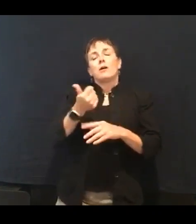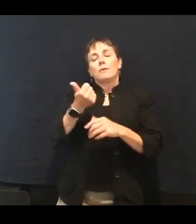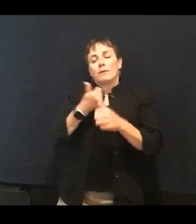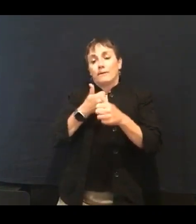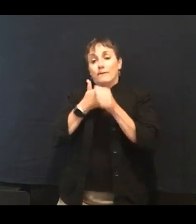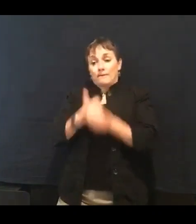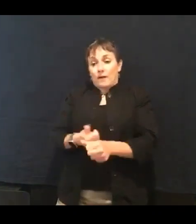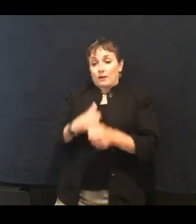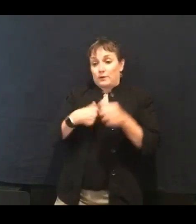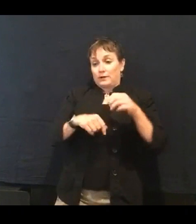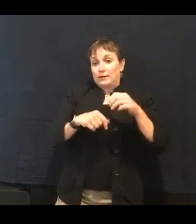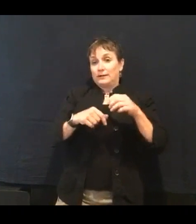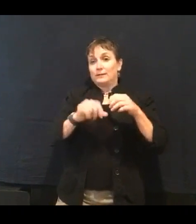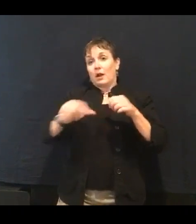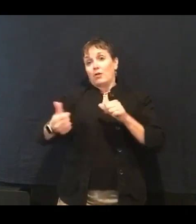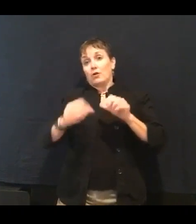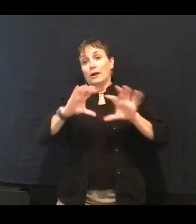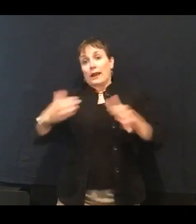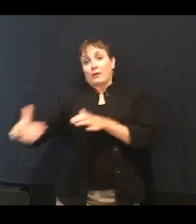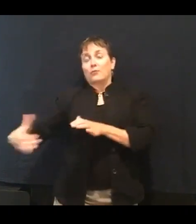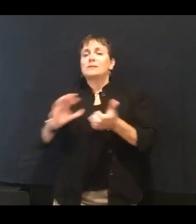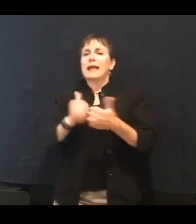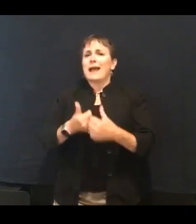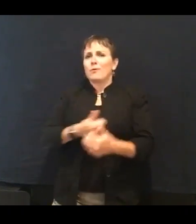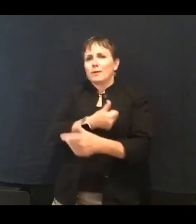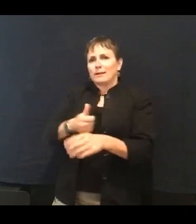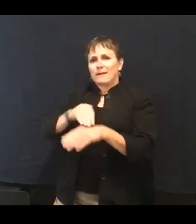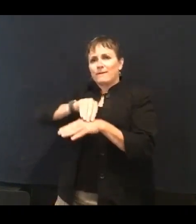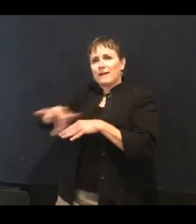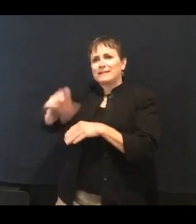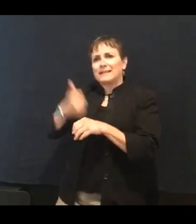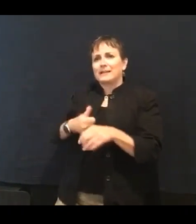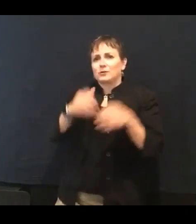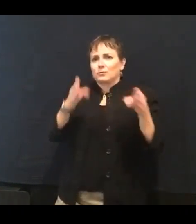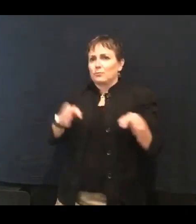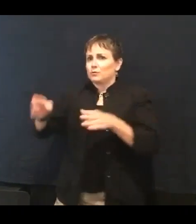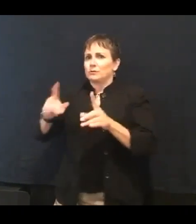way the disease impacts each individual patient is not always consistent.